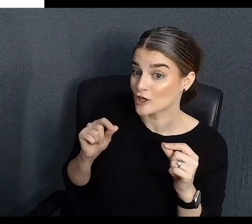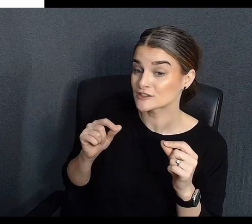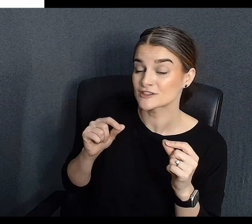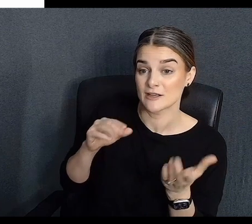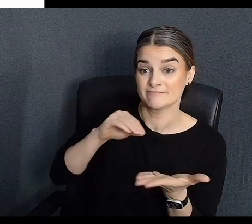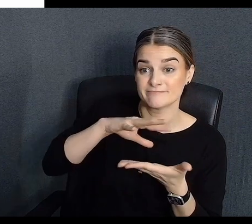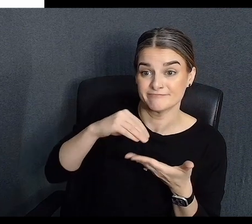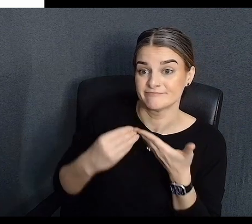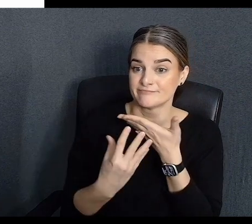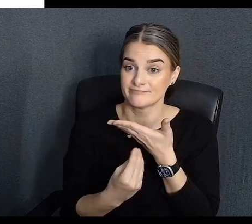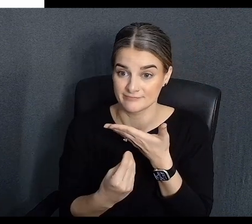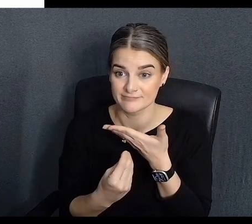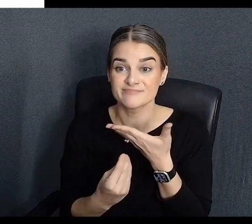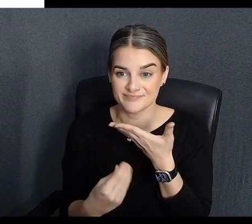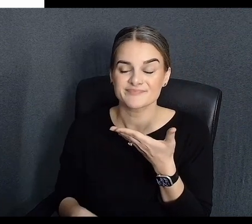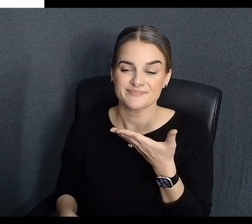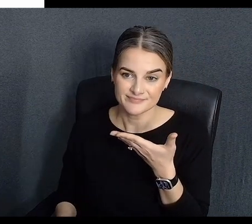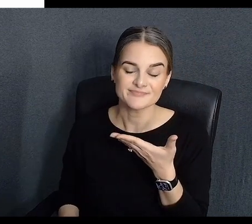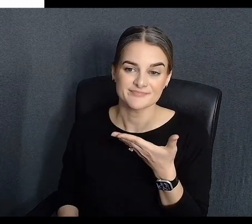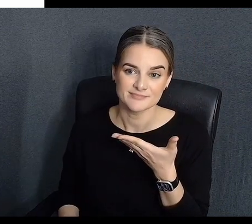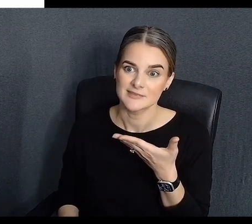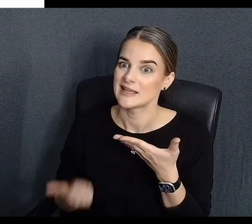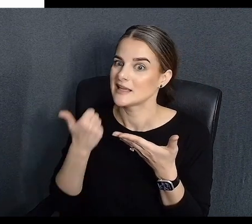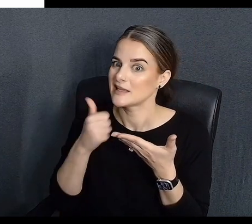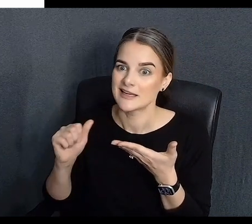And that includes any and all insurance that you have.